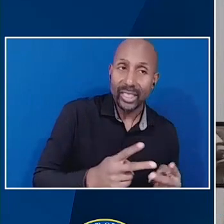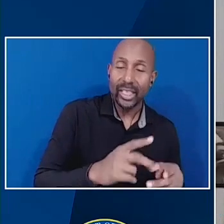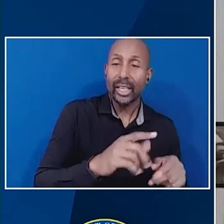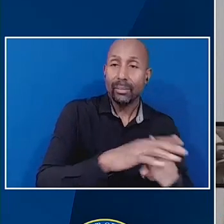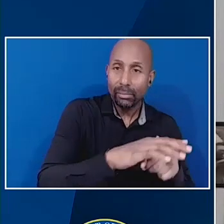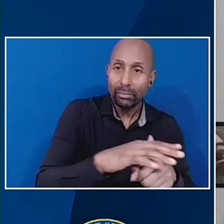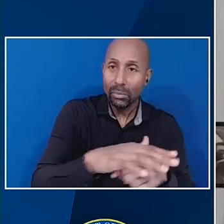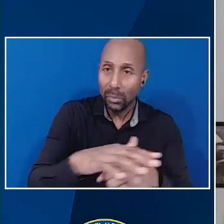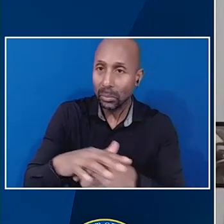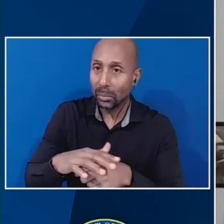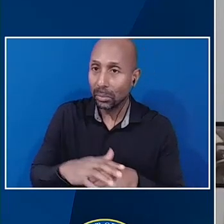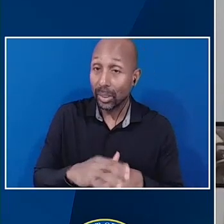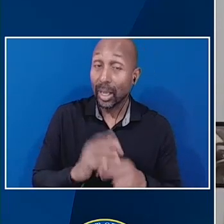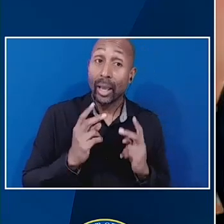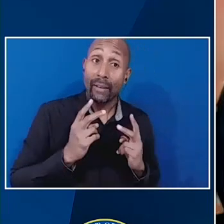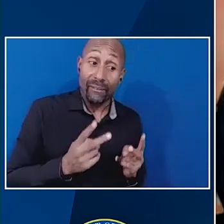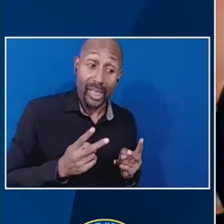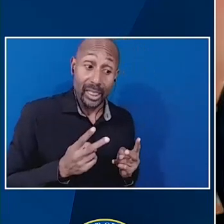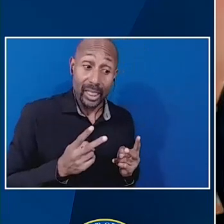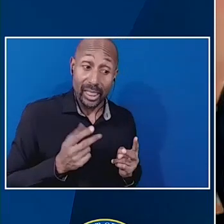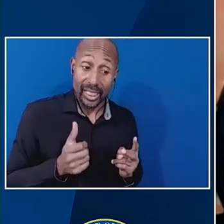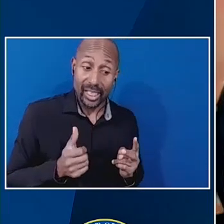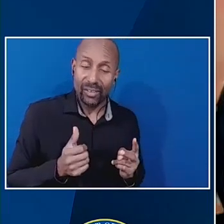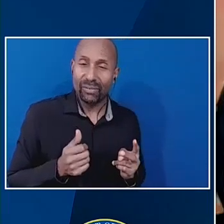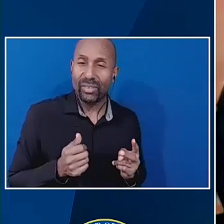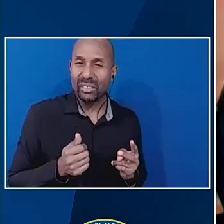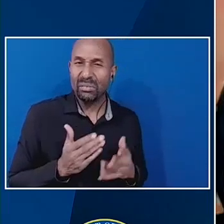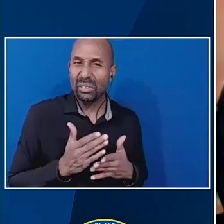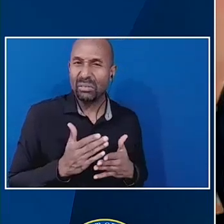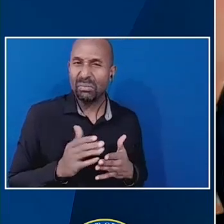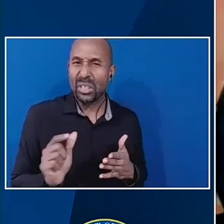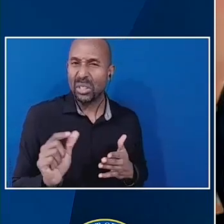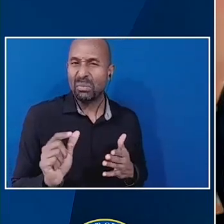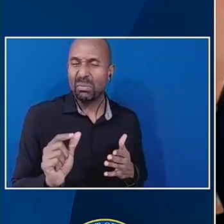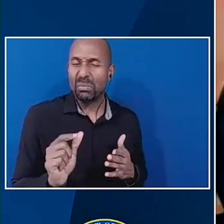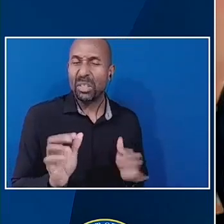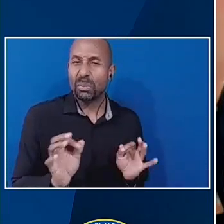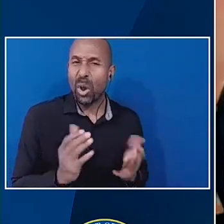of it. We will come back to it later. But there's some real questions about